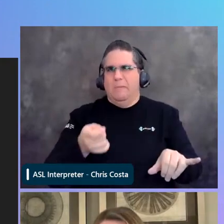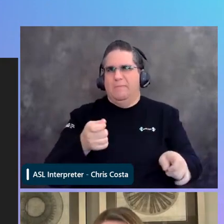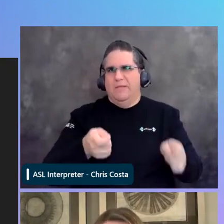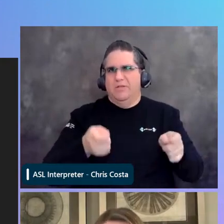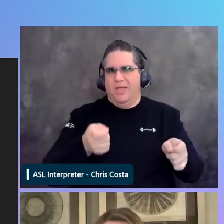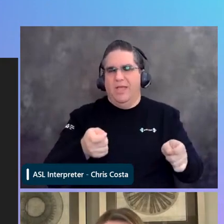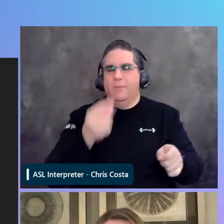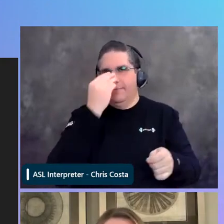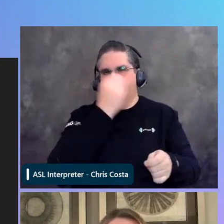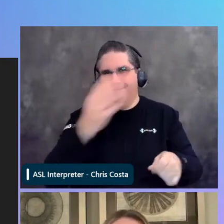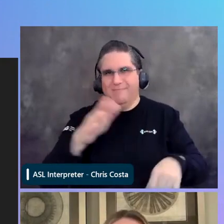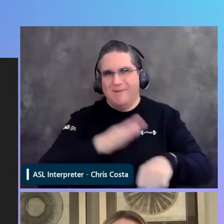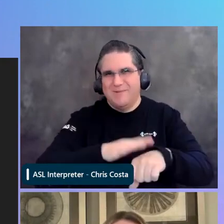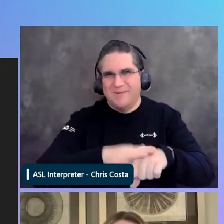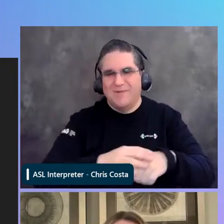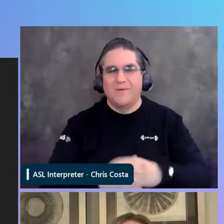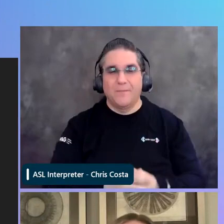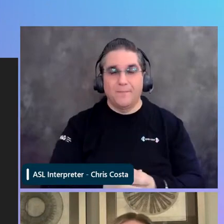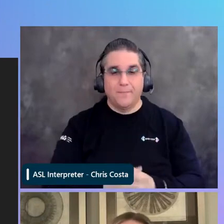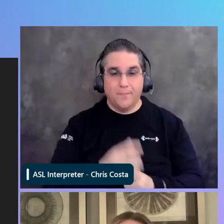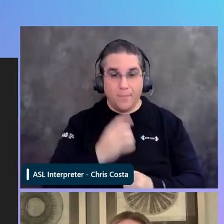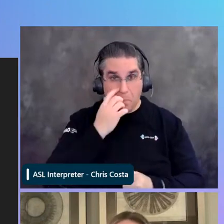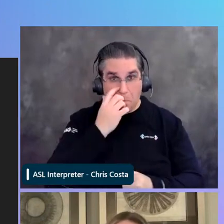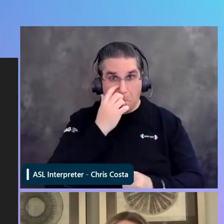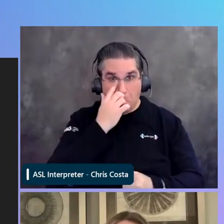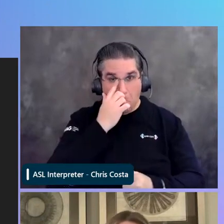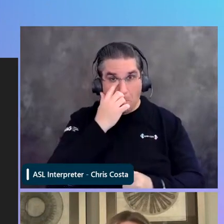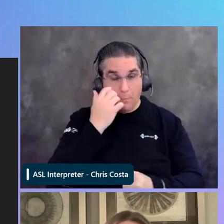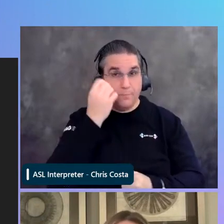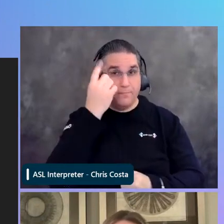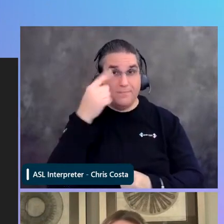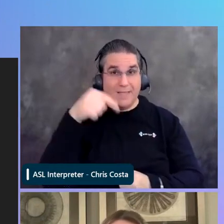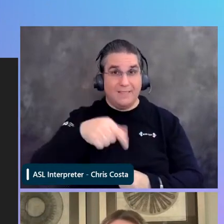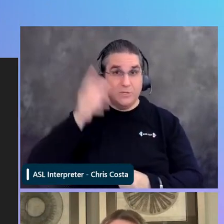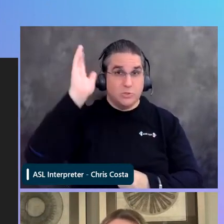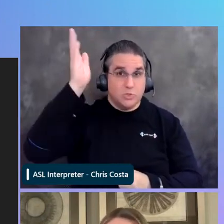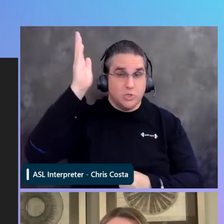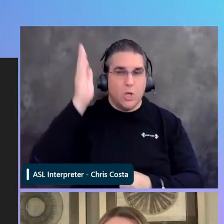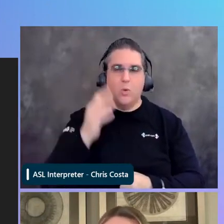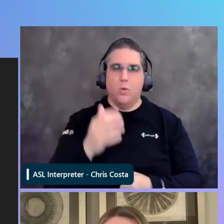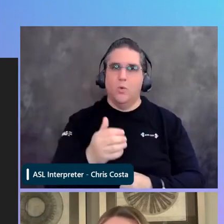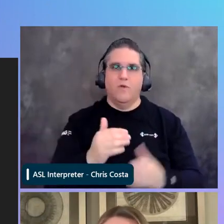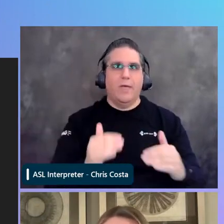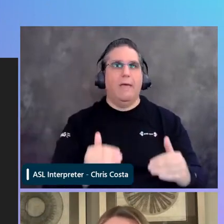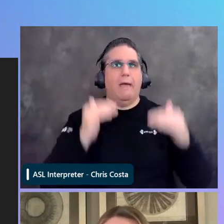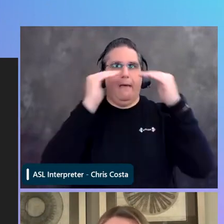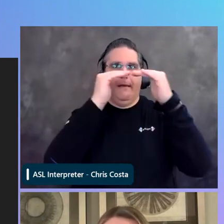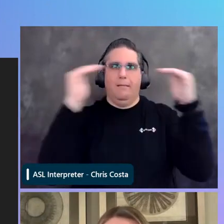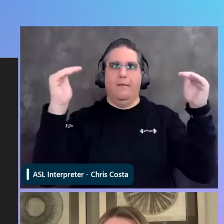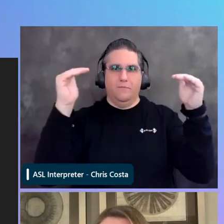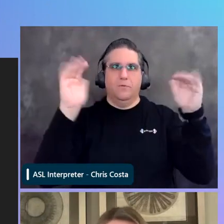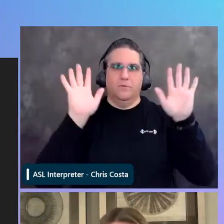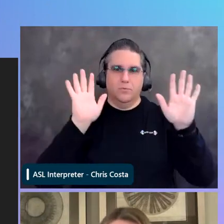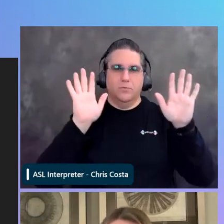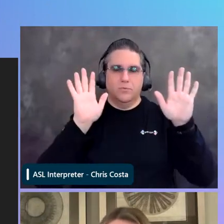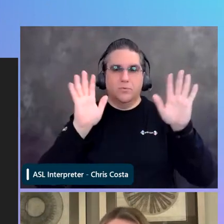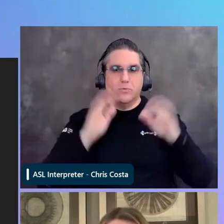audience a heads up on that. And also, you know, this is a high level talk, and we're going to talk about the things we just